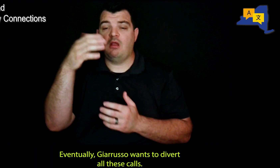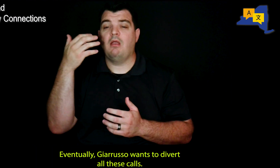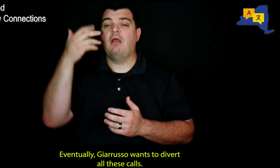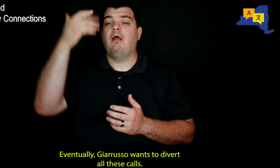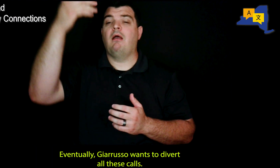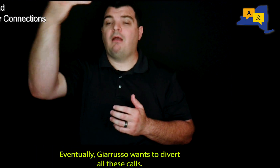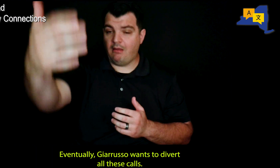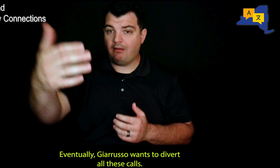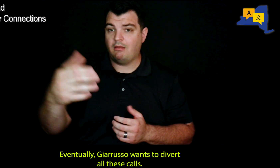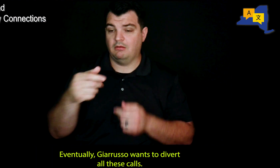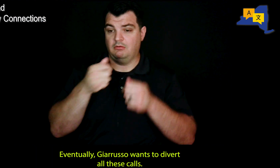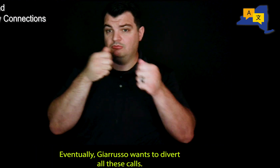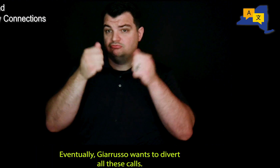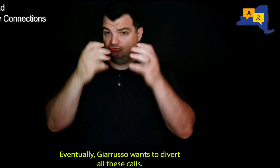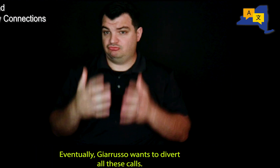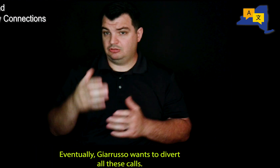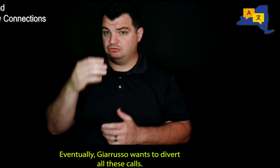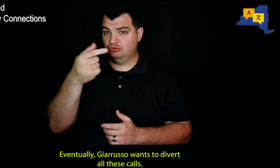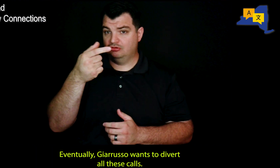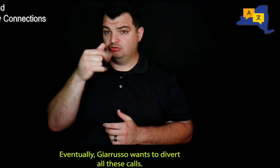Eventually, Giarrusso wants to divert all these calls.